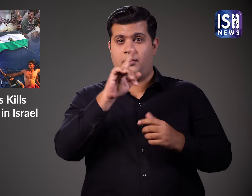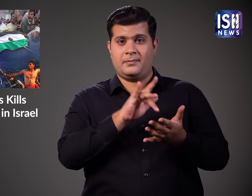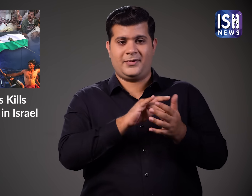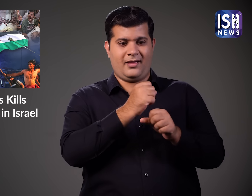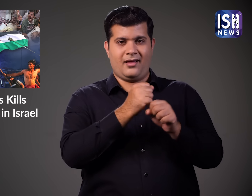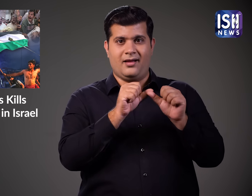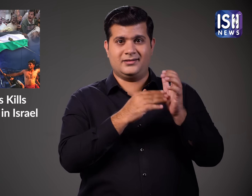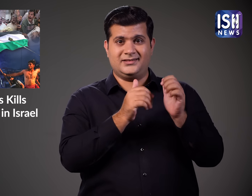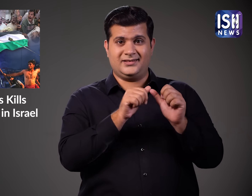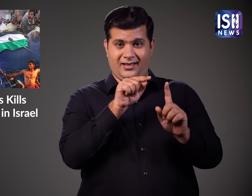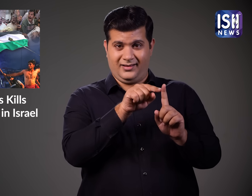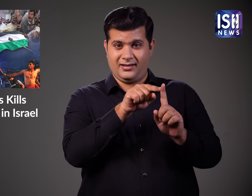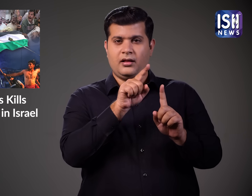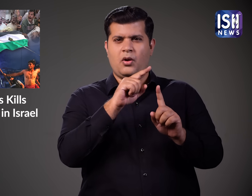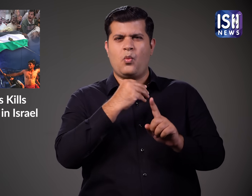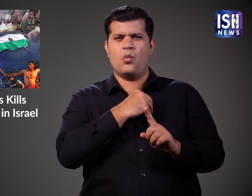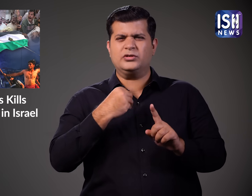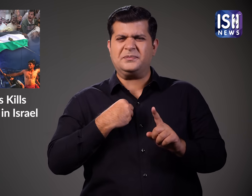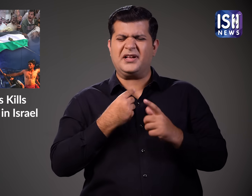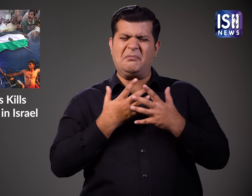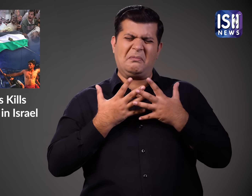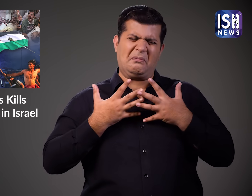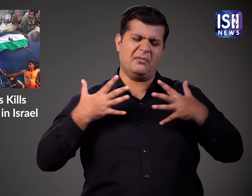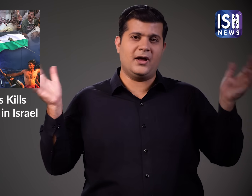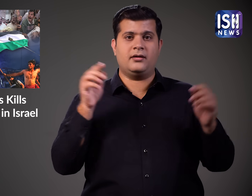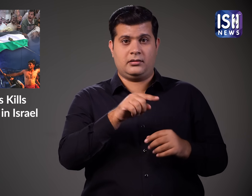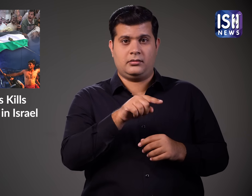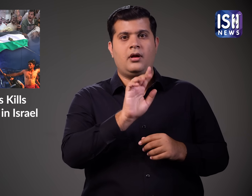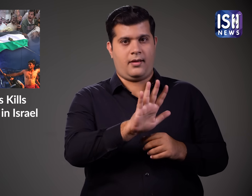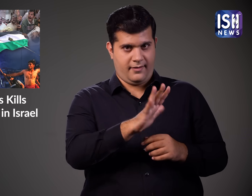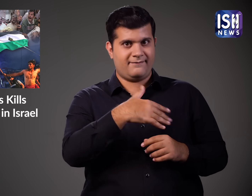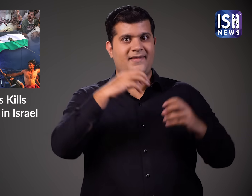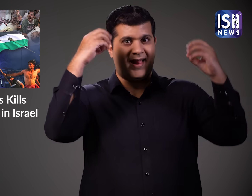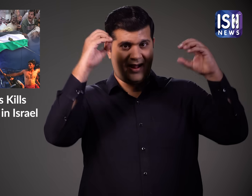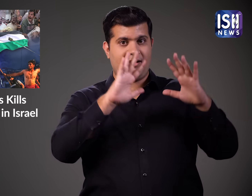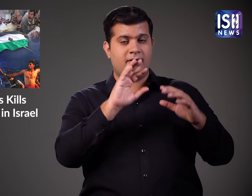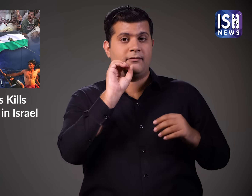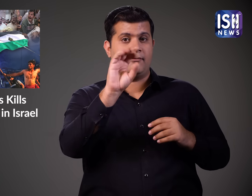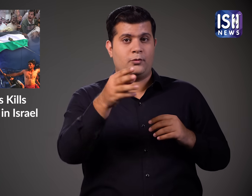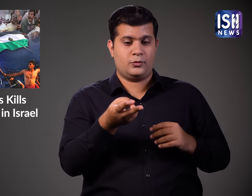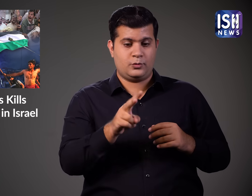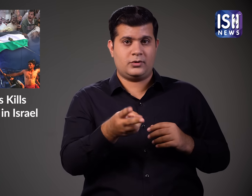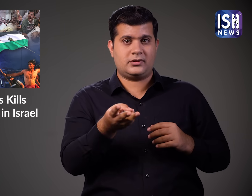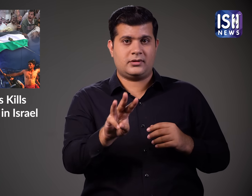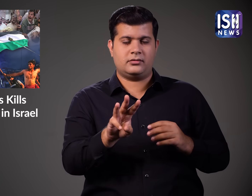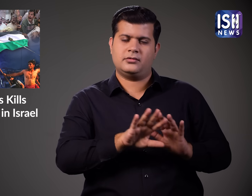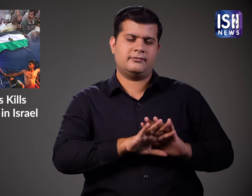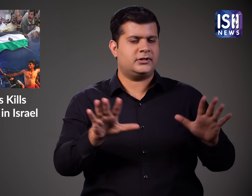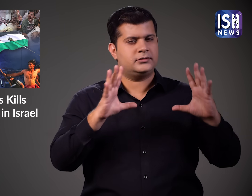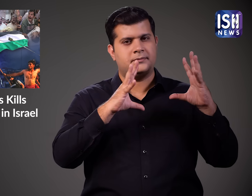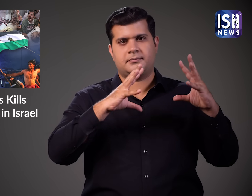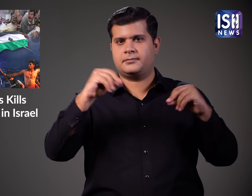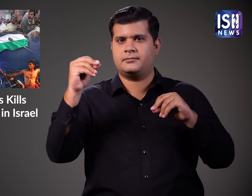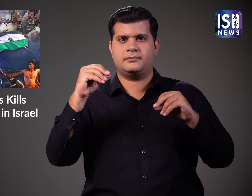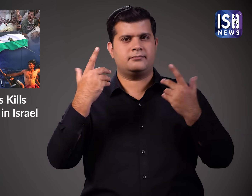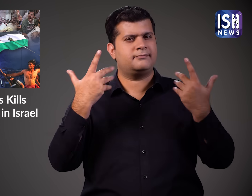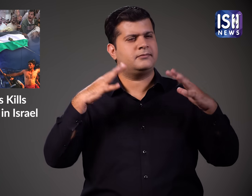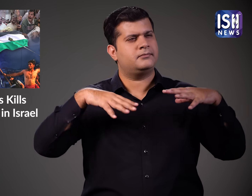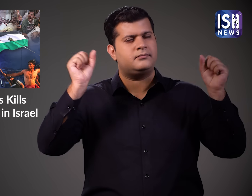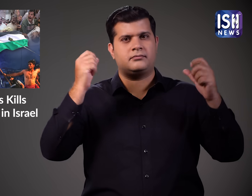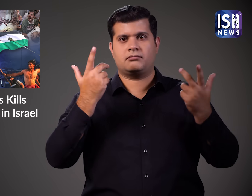Gaza’s biggest hospital has fuel left only for a couple of days.